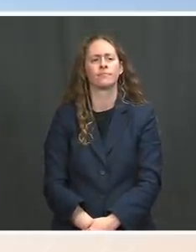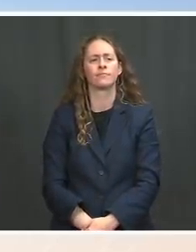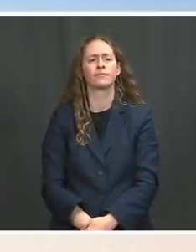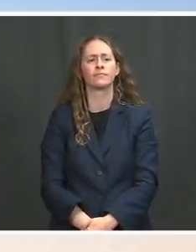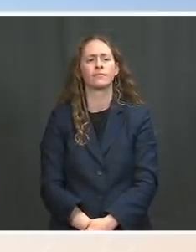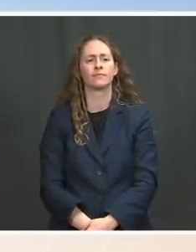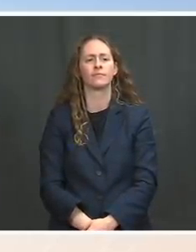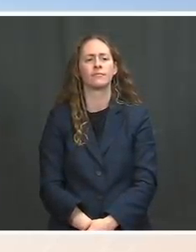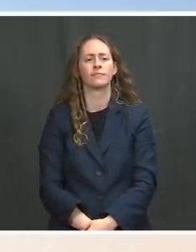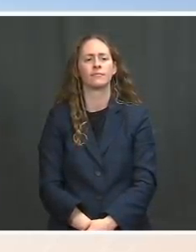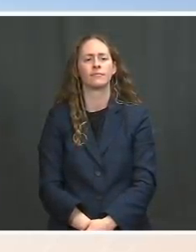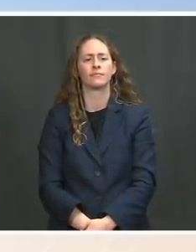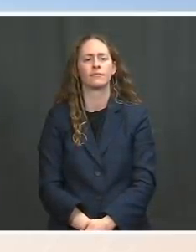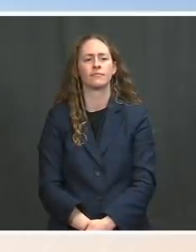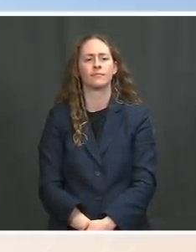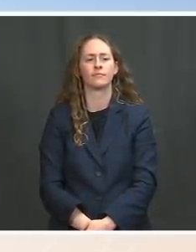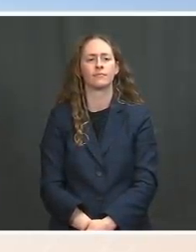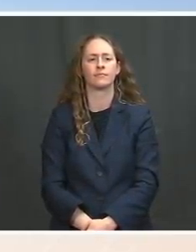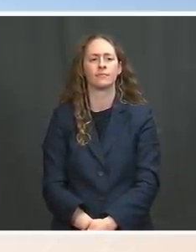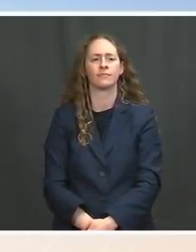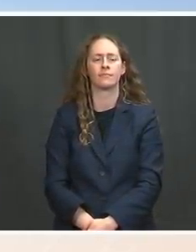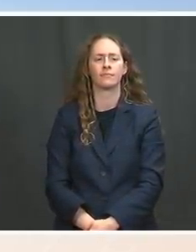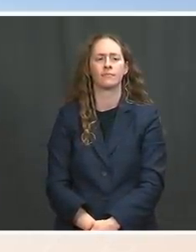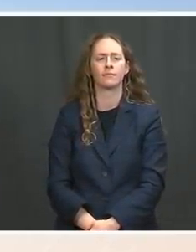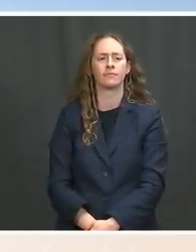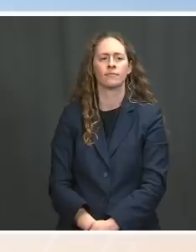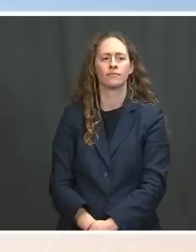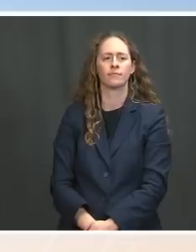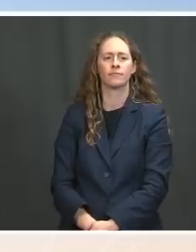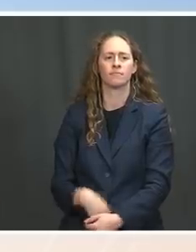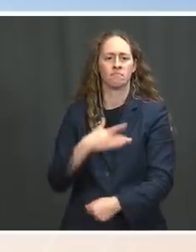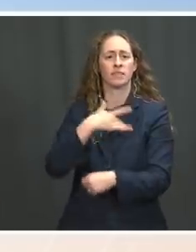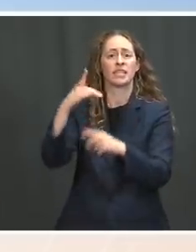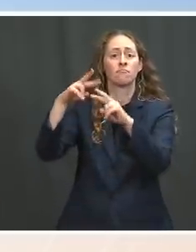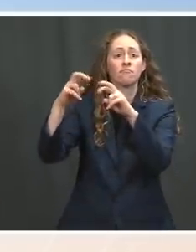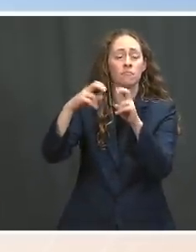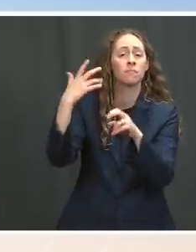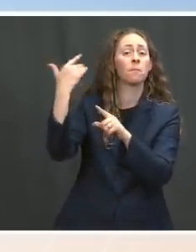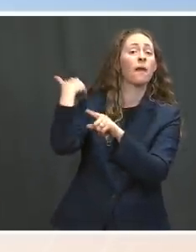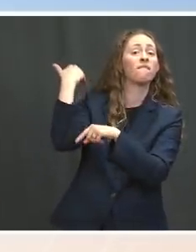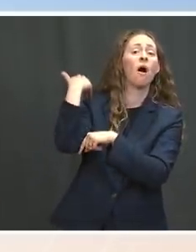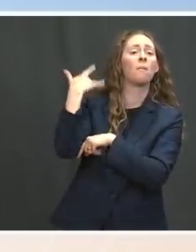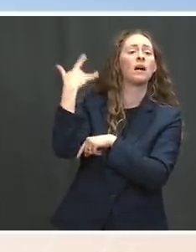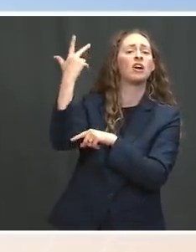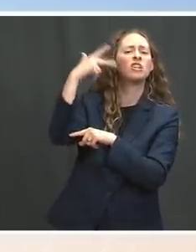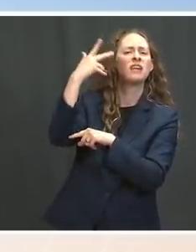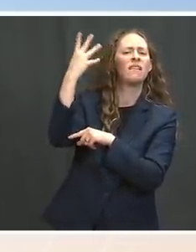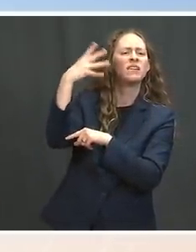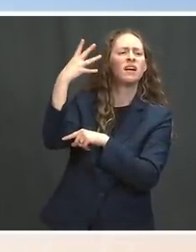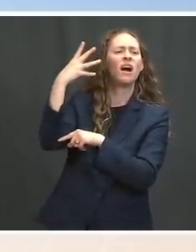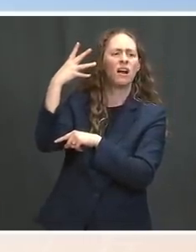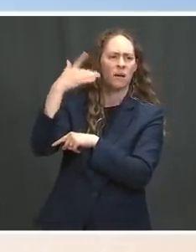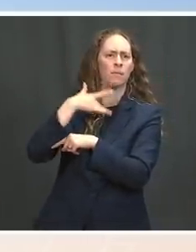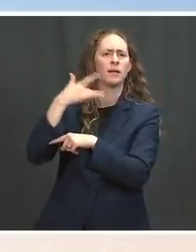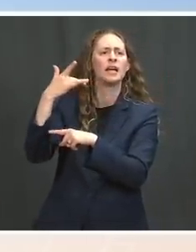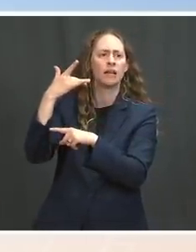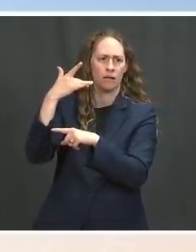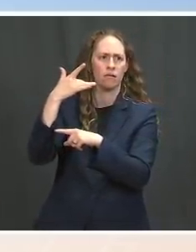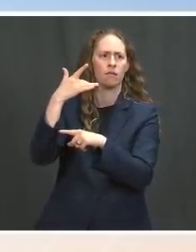my understanding is, previously, that's taken a couple of days, and MARAD was able to do it in a matter of hours. So they're moving quickly, and bottom line is: